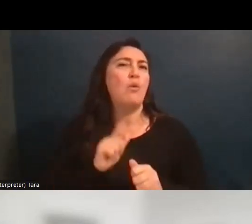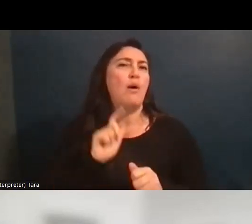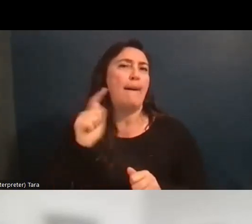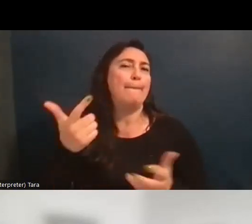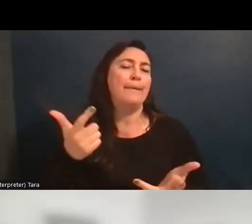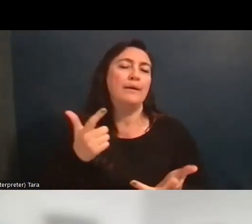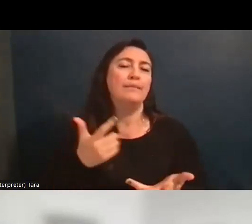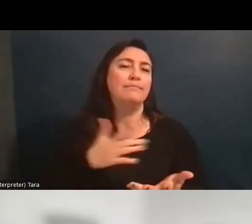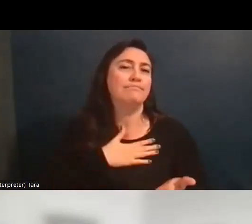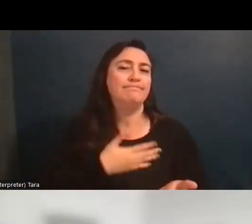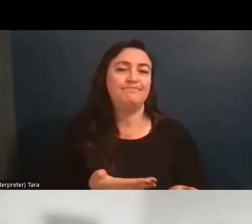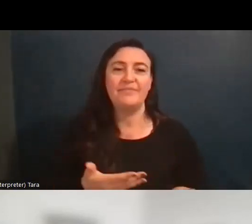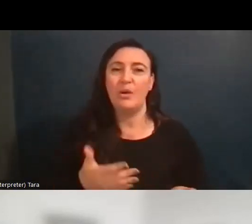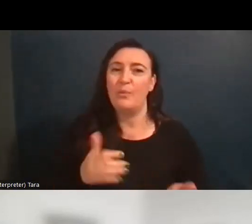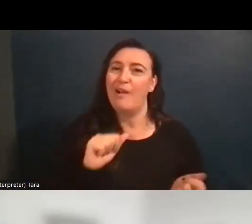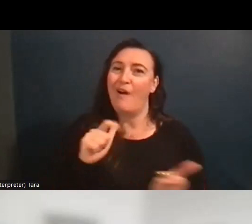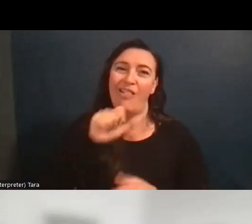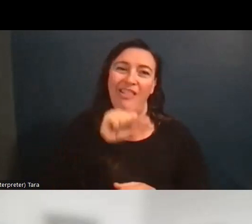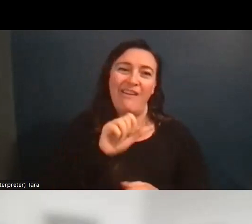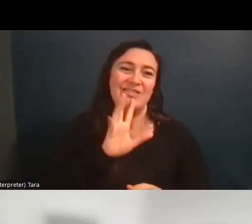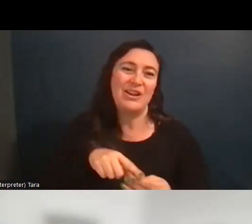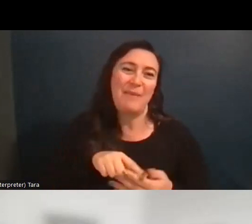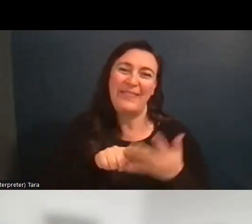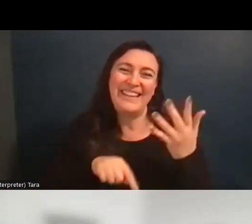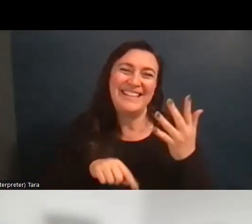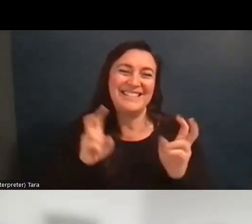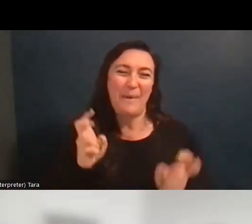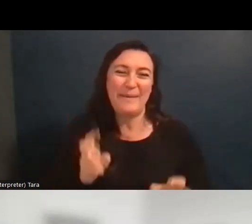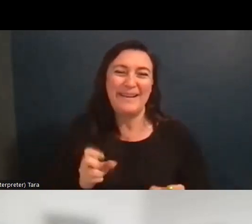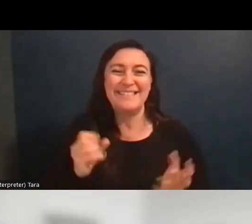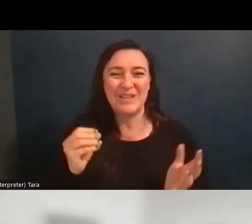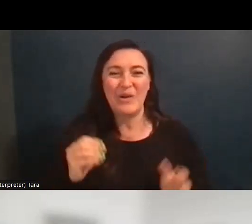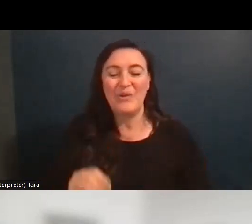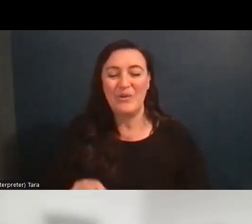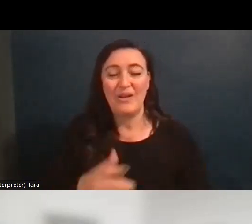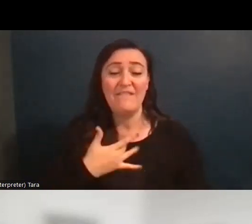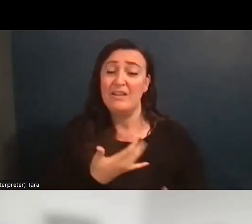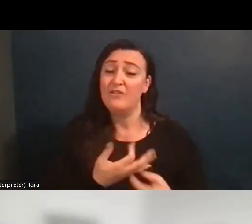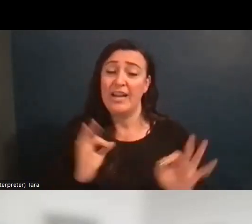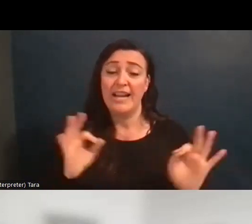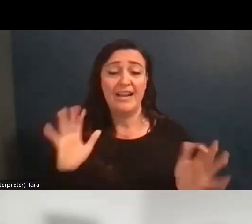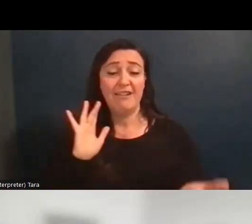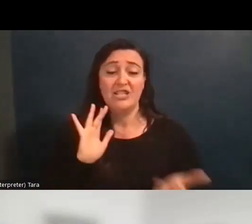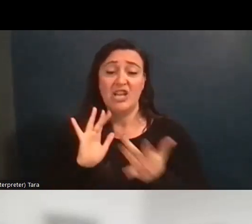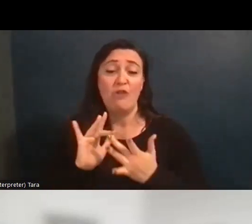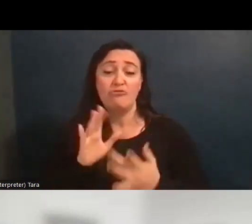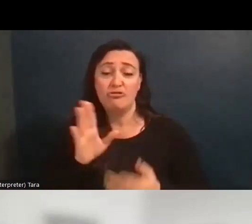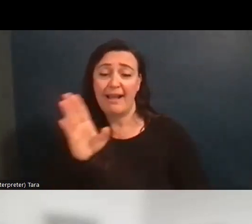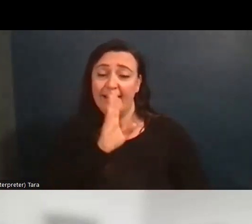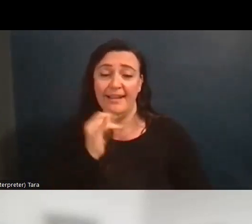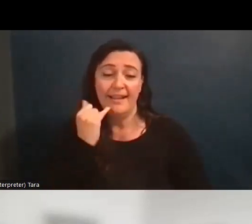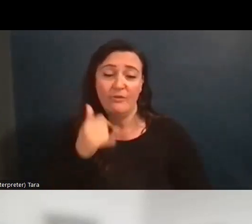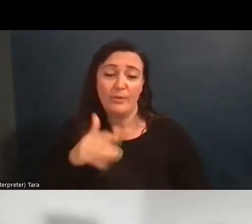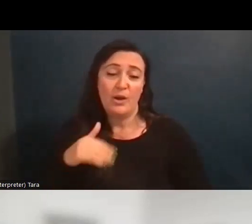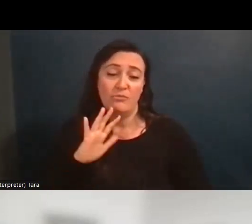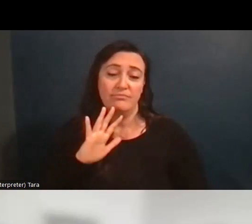love talking about these topics. So feel free to reach out to us directly if we don't answer your question.